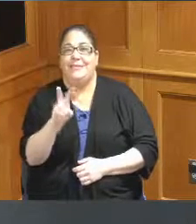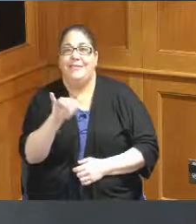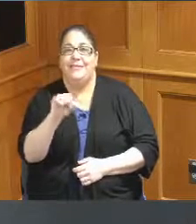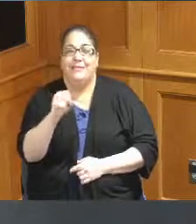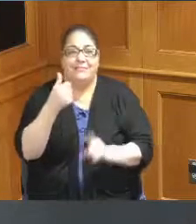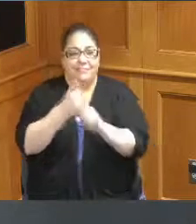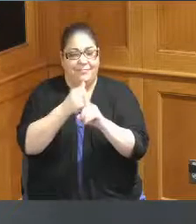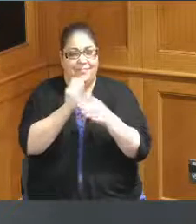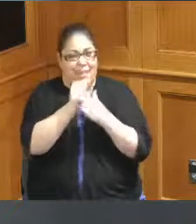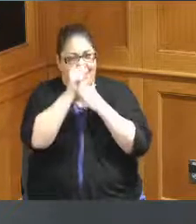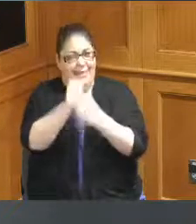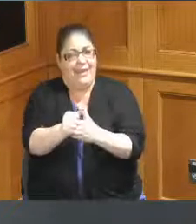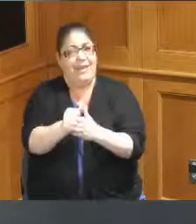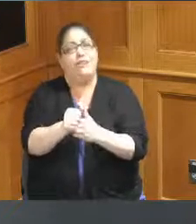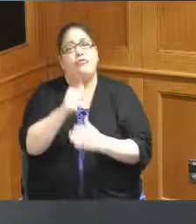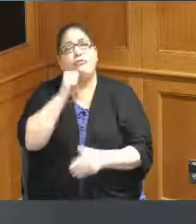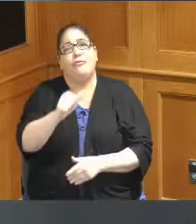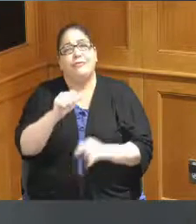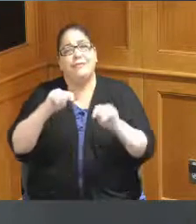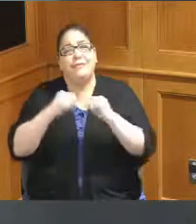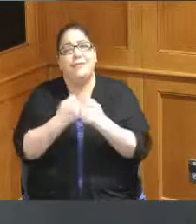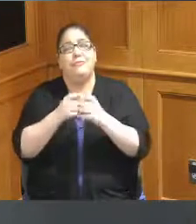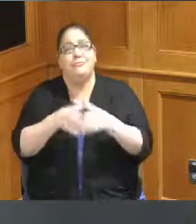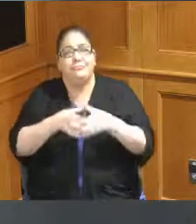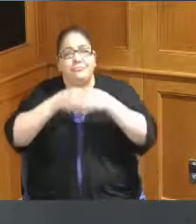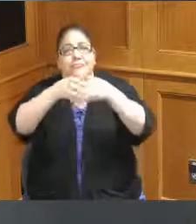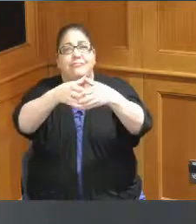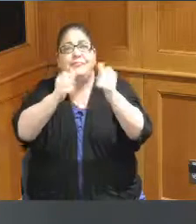Princeton High School girls basketball team to the state championship Victory